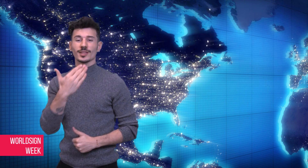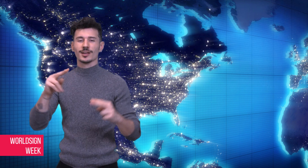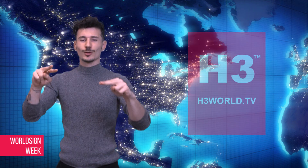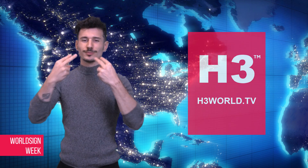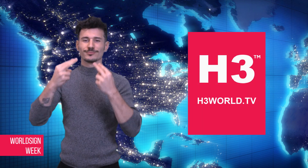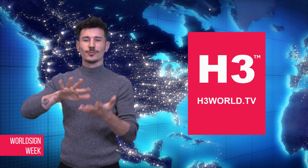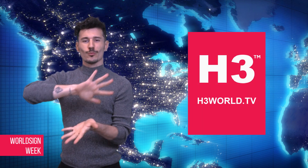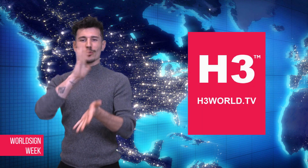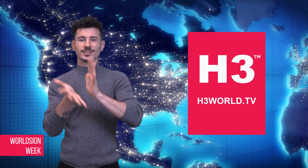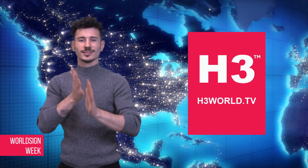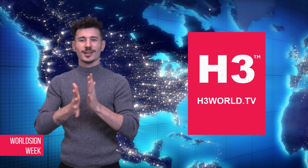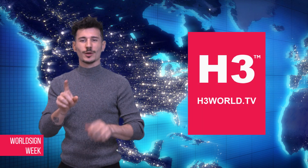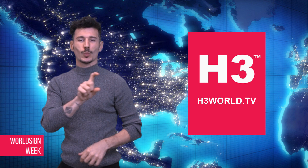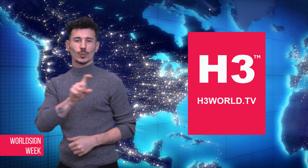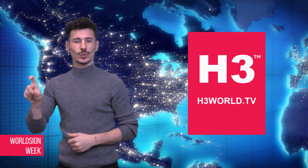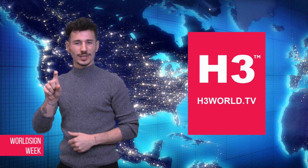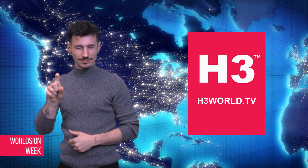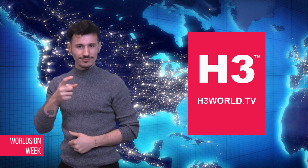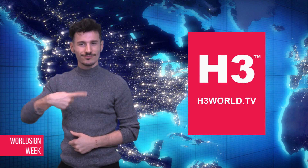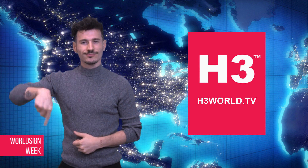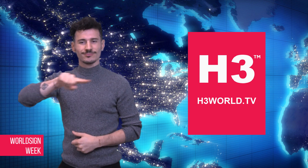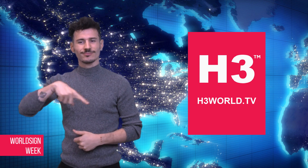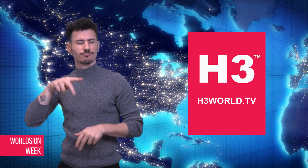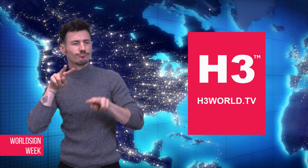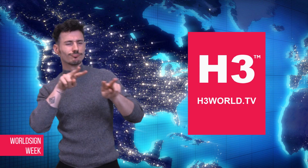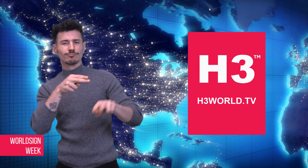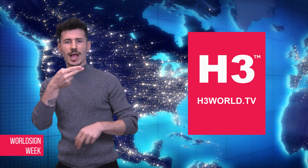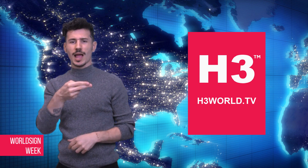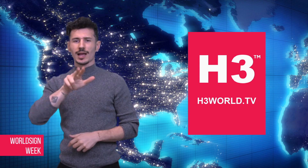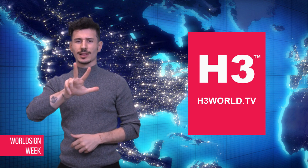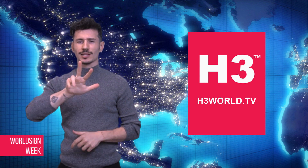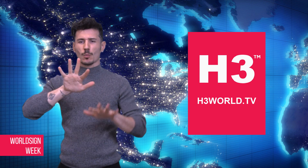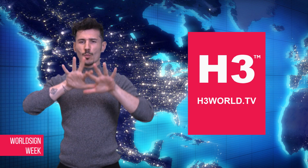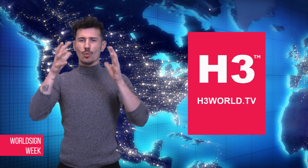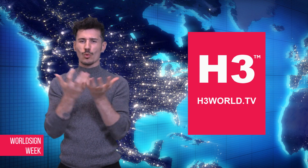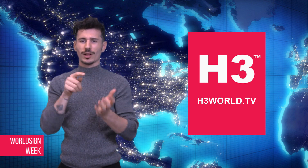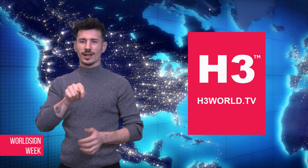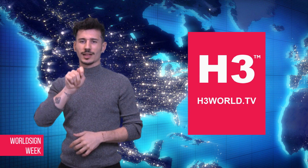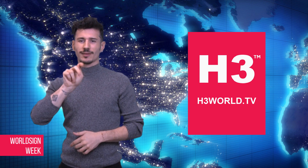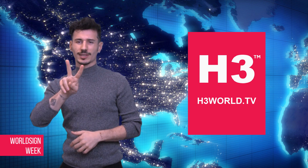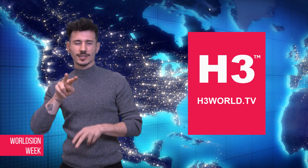Thank you for watching WorldSign Week, visit